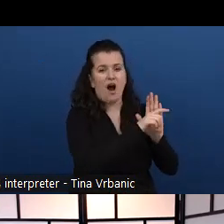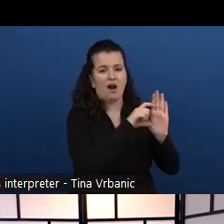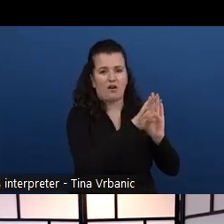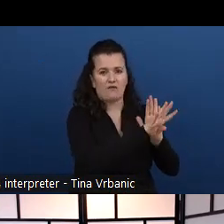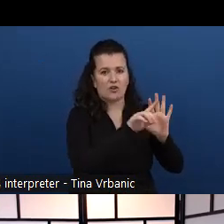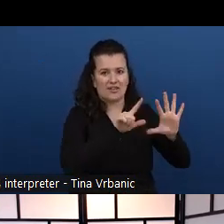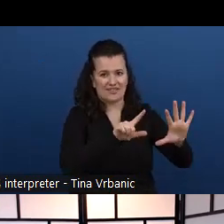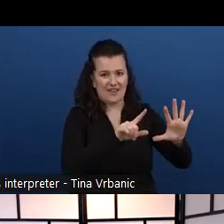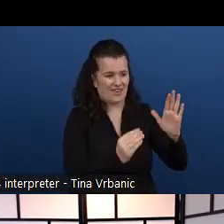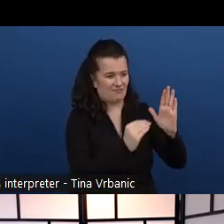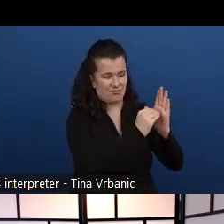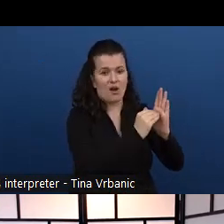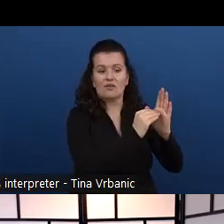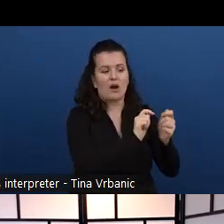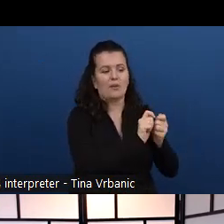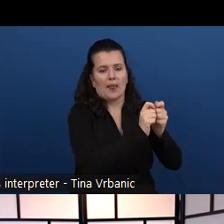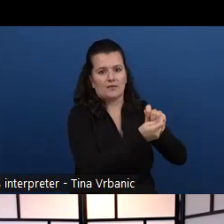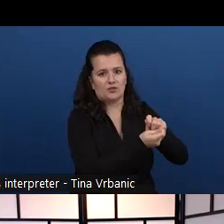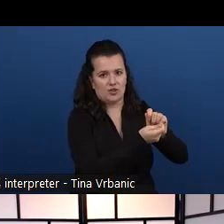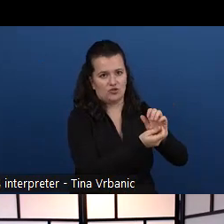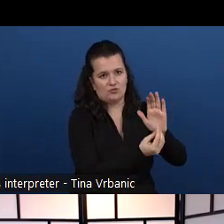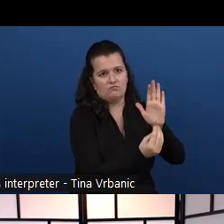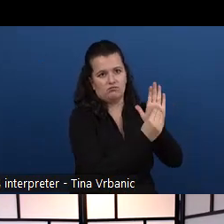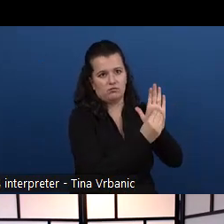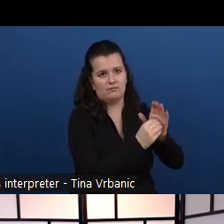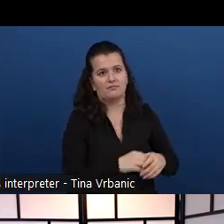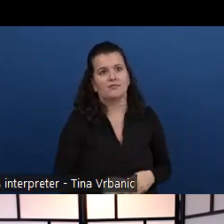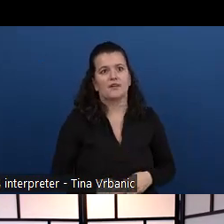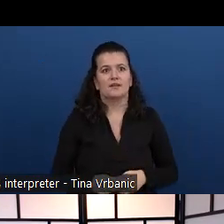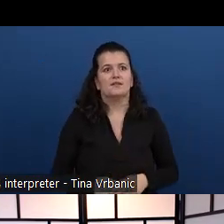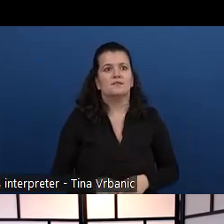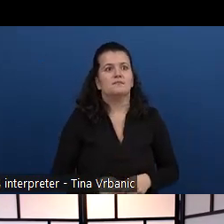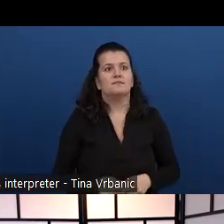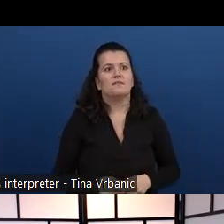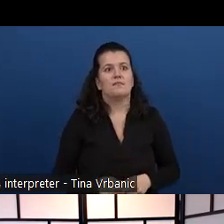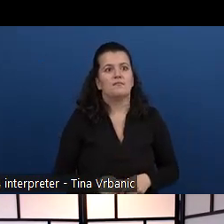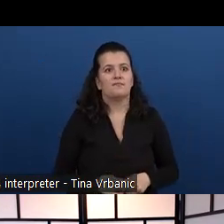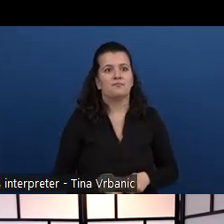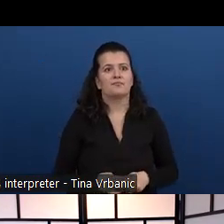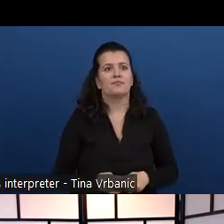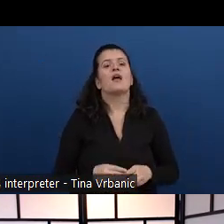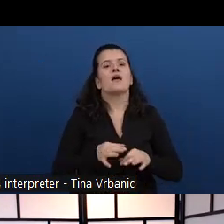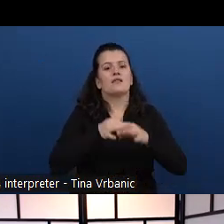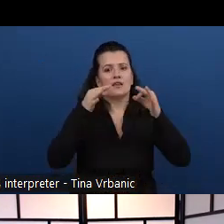So the law was voted in September 2018, and the decree came in 2019, and the ministerial